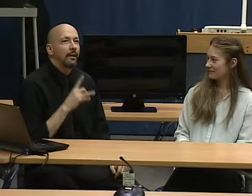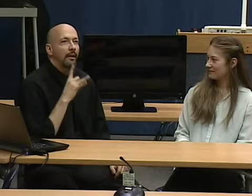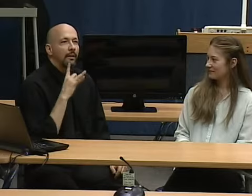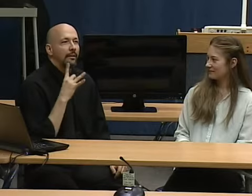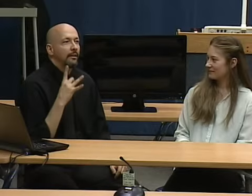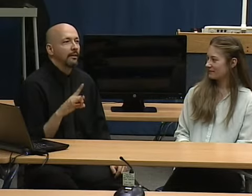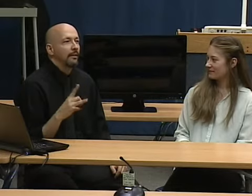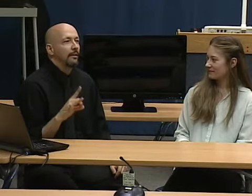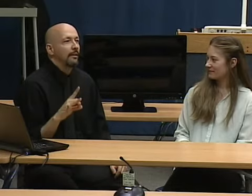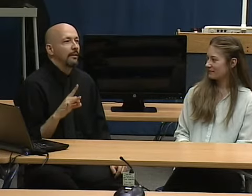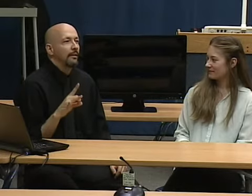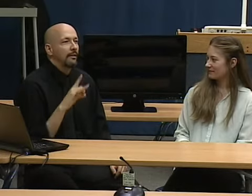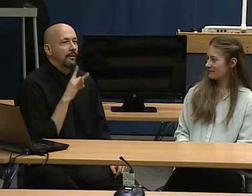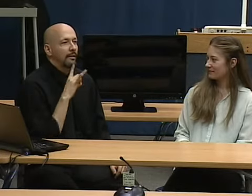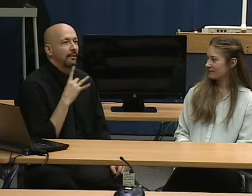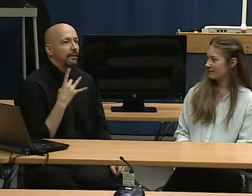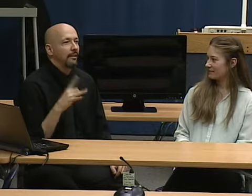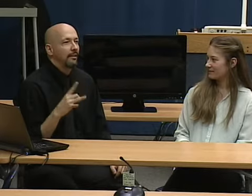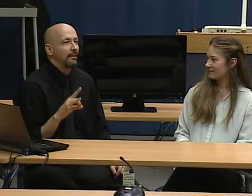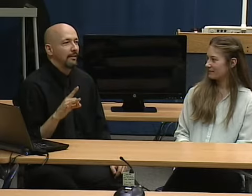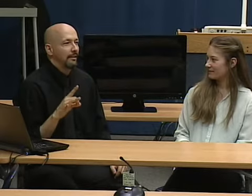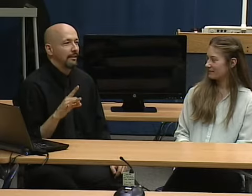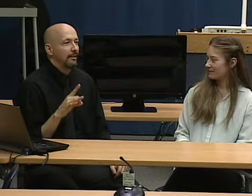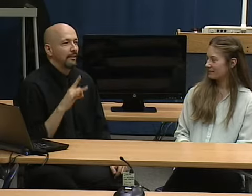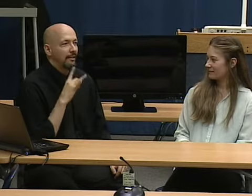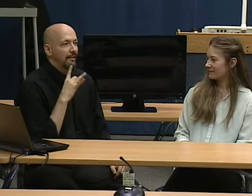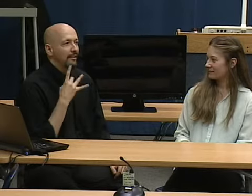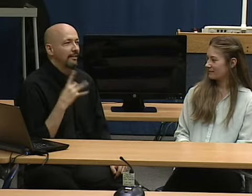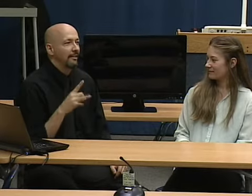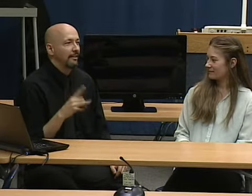18 years old